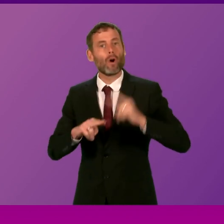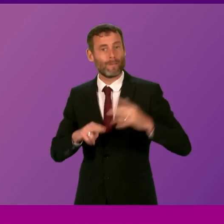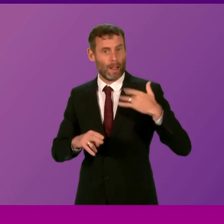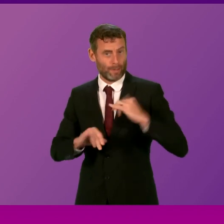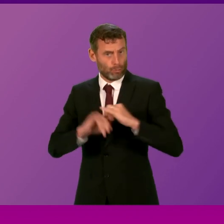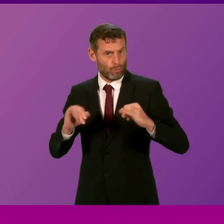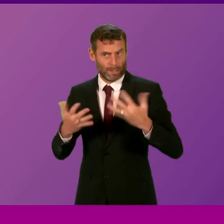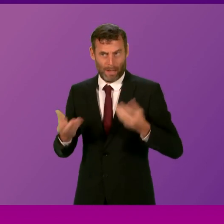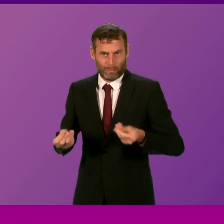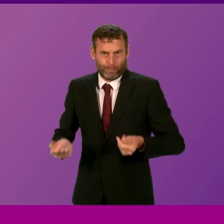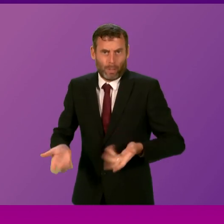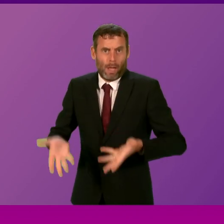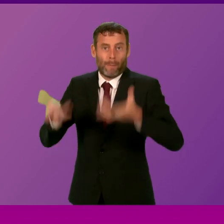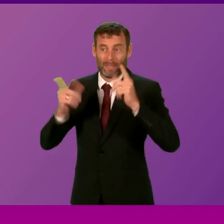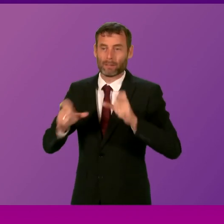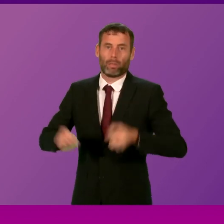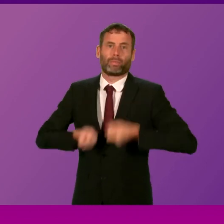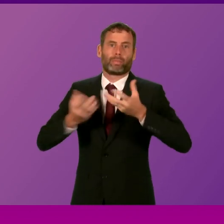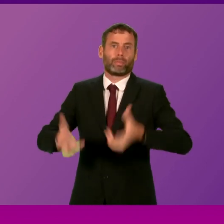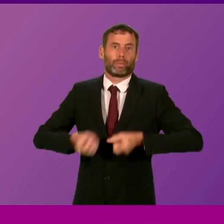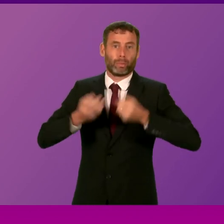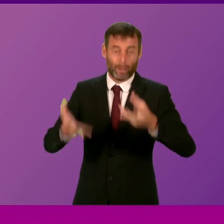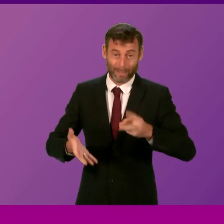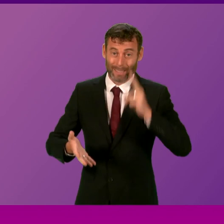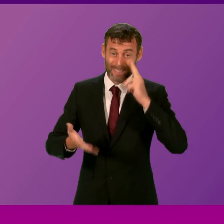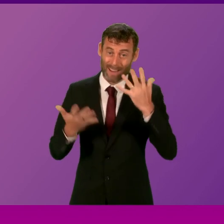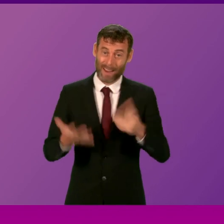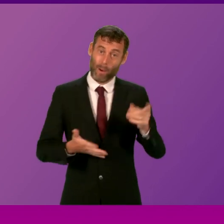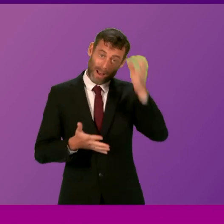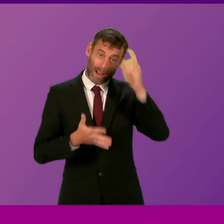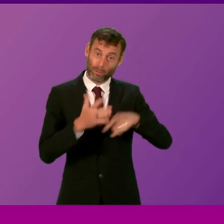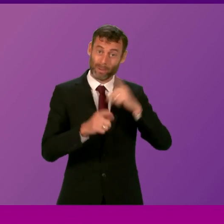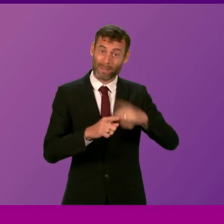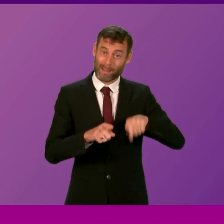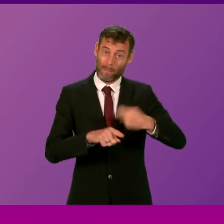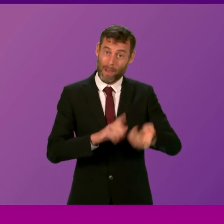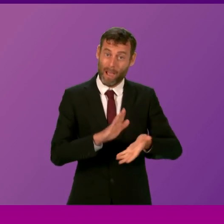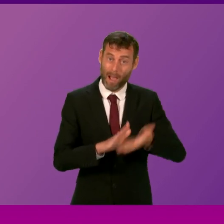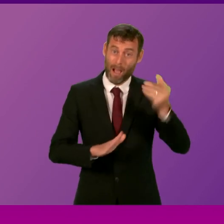rises of up to 22 per cent, which is an increase of £740 a year; there will be an income tax rise